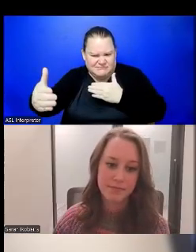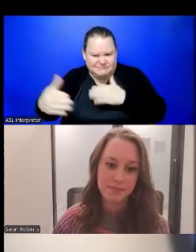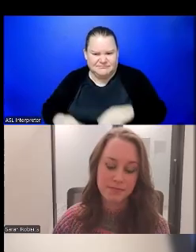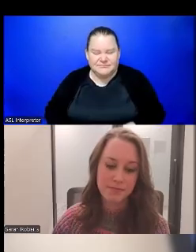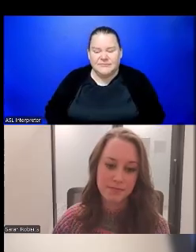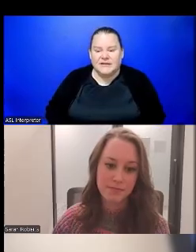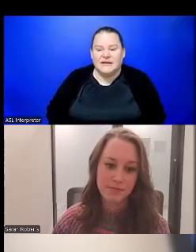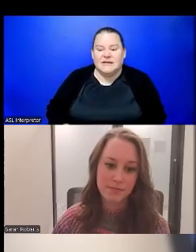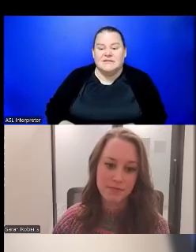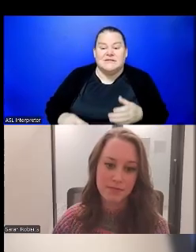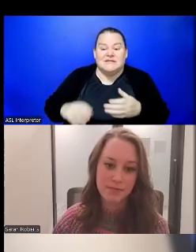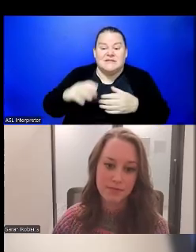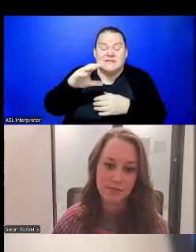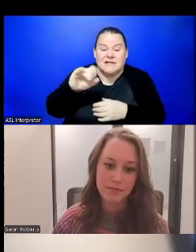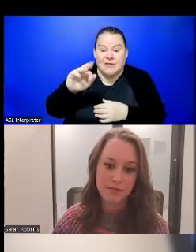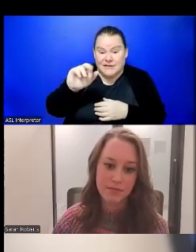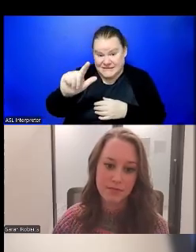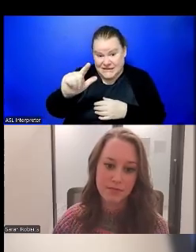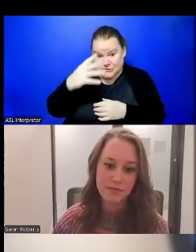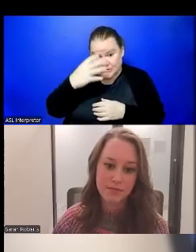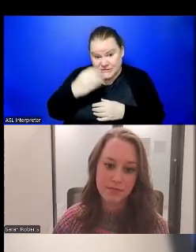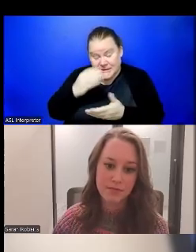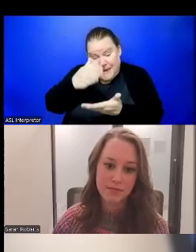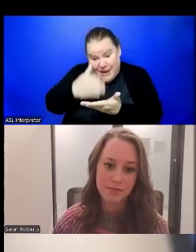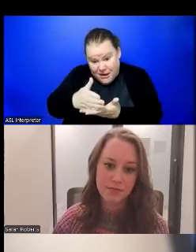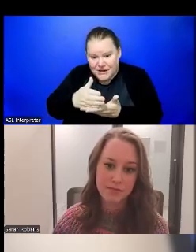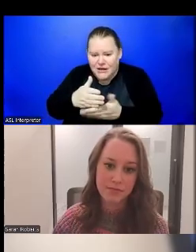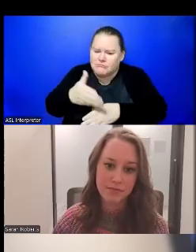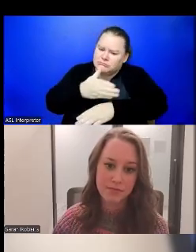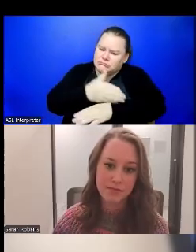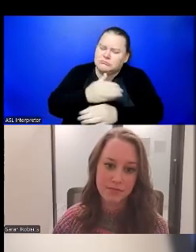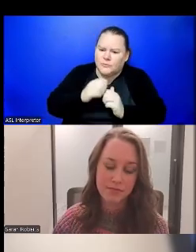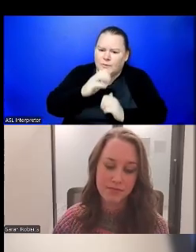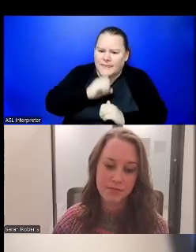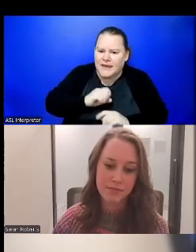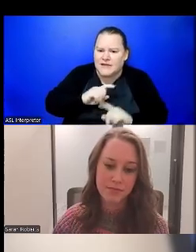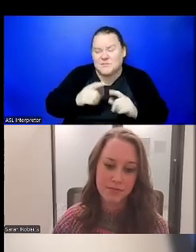tends to improve with age, but some in some infants do have